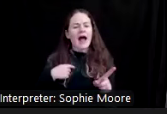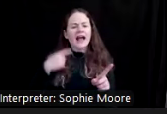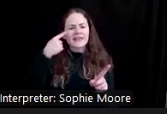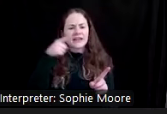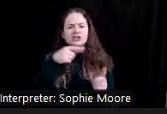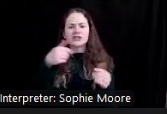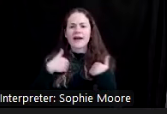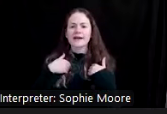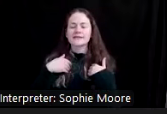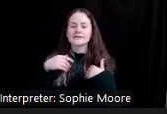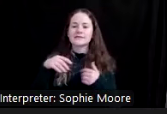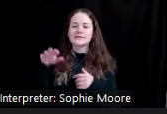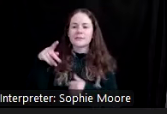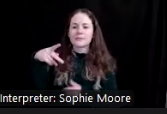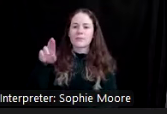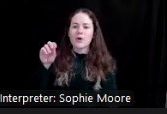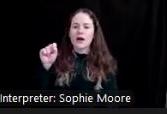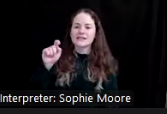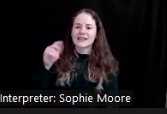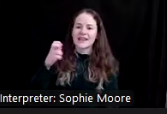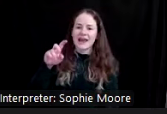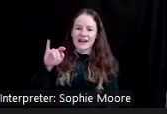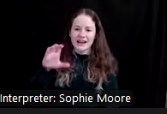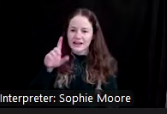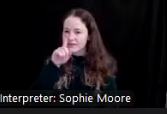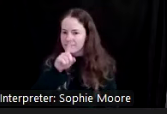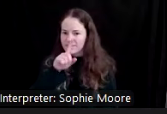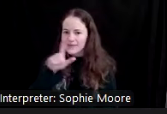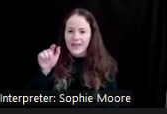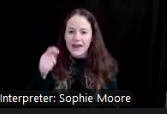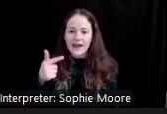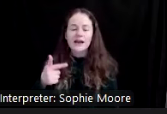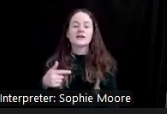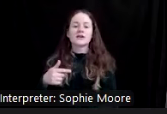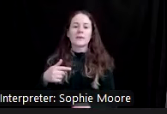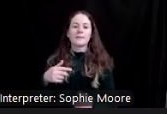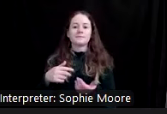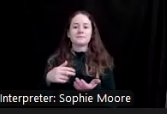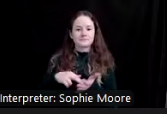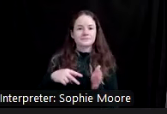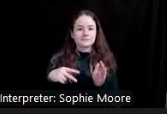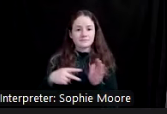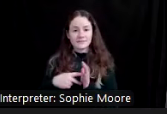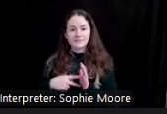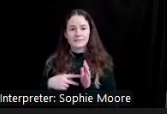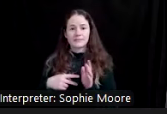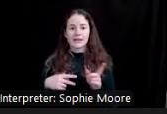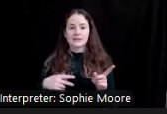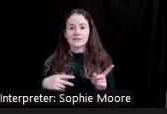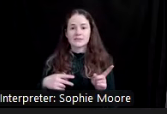able to keep her moving so that if she were up and playing tennis and running around with the sweat, she might actually lose that prosthesis and not be